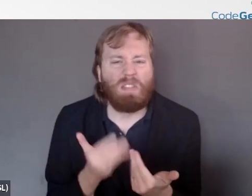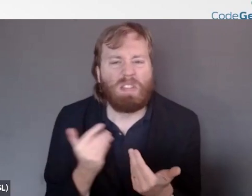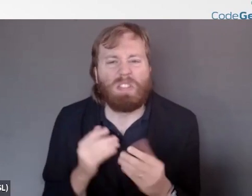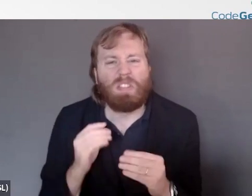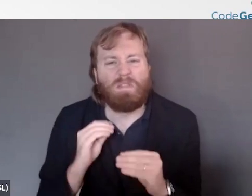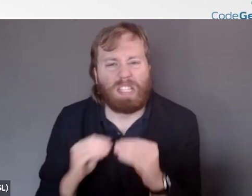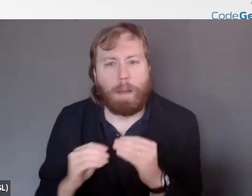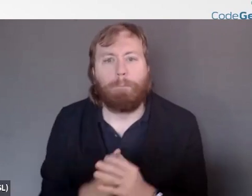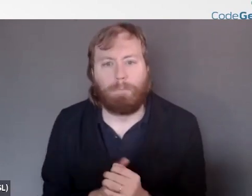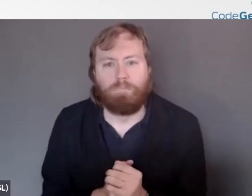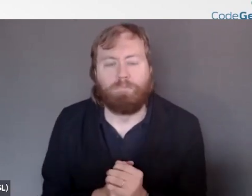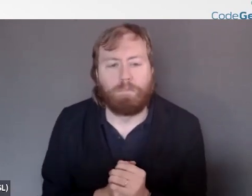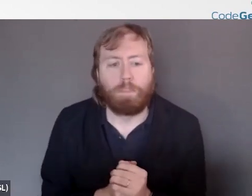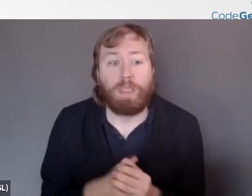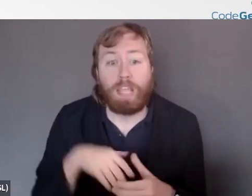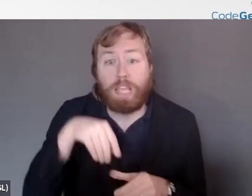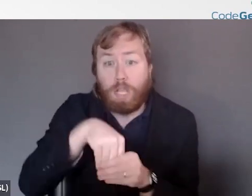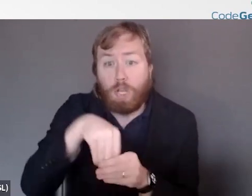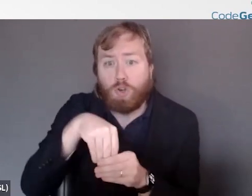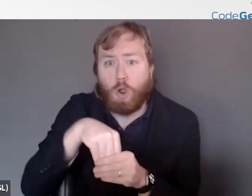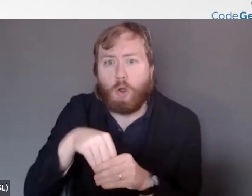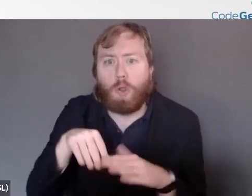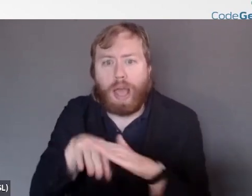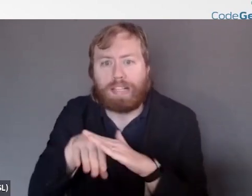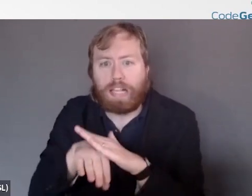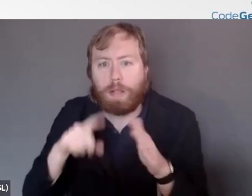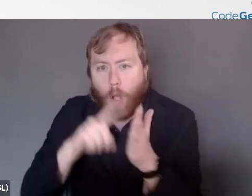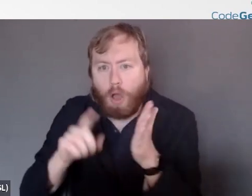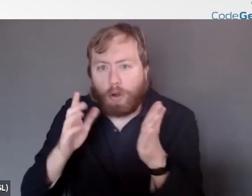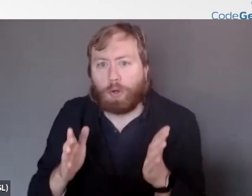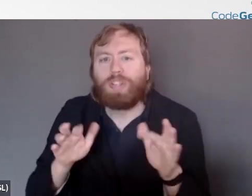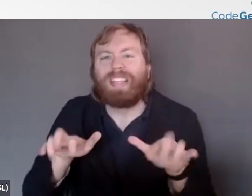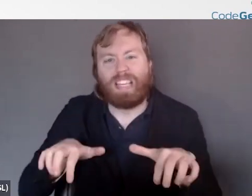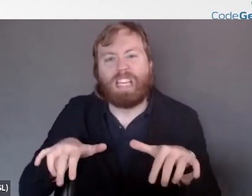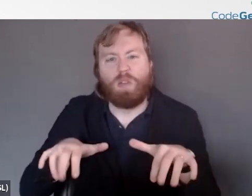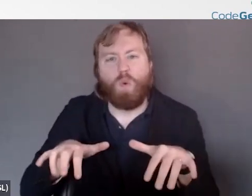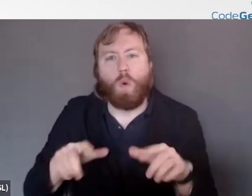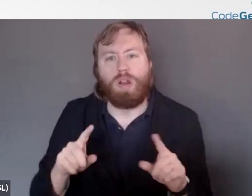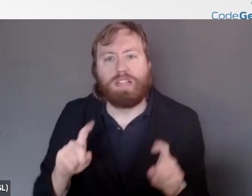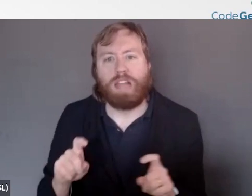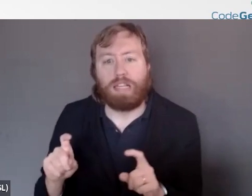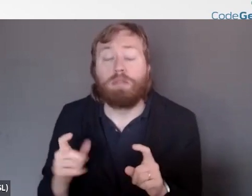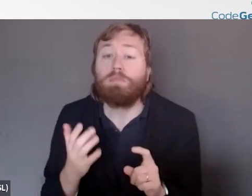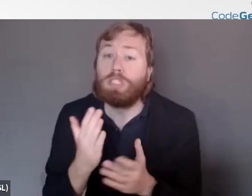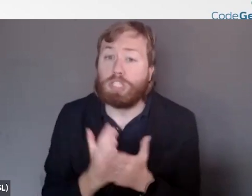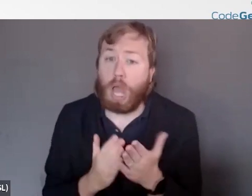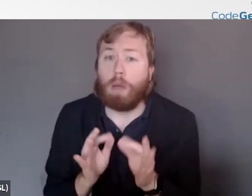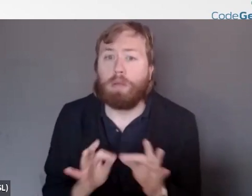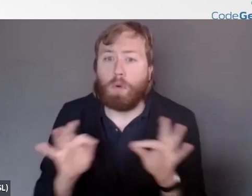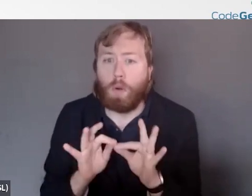Then our internal accessibility auditors will do keyboard testing and a couple of key project milestones. Typically,